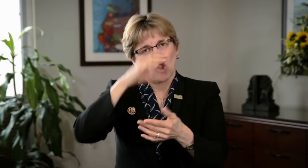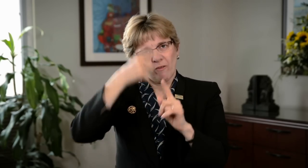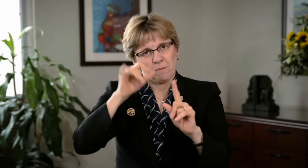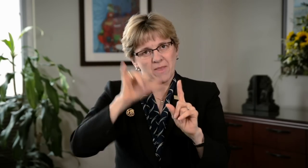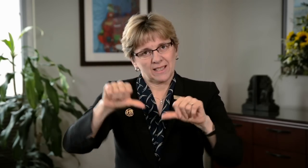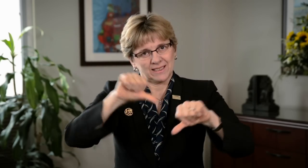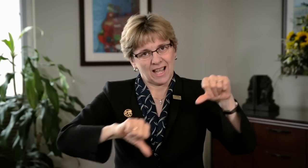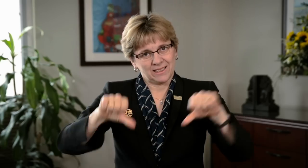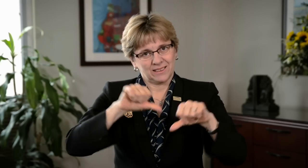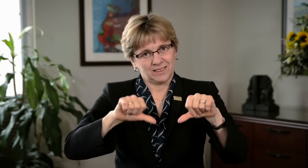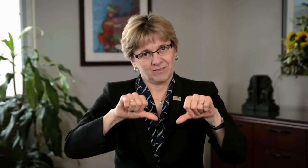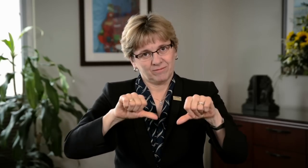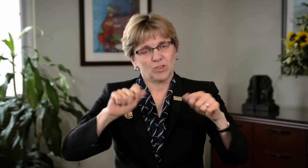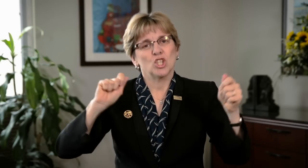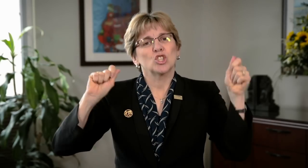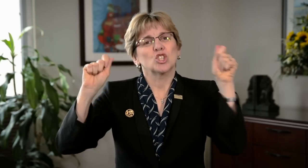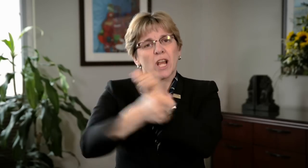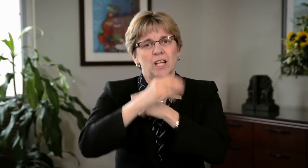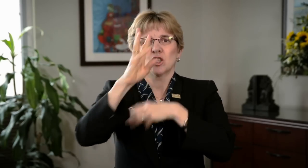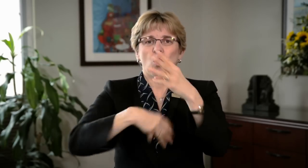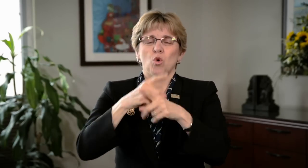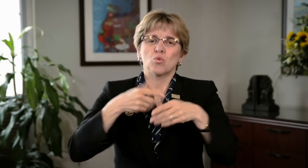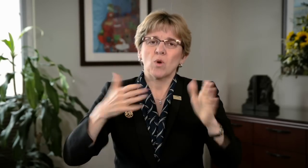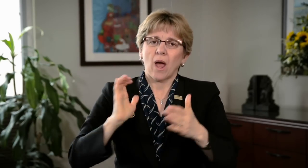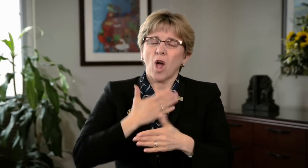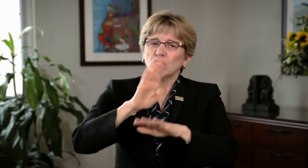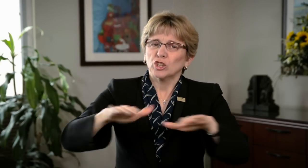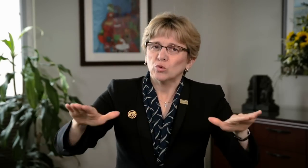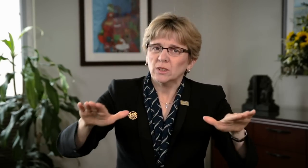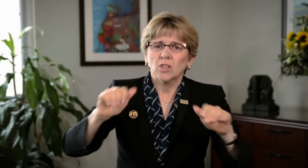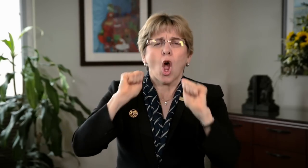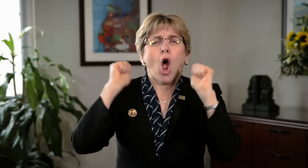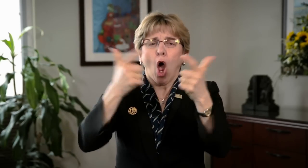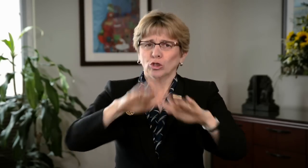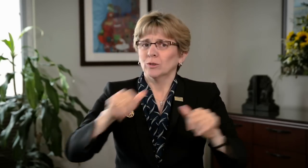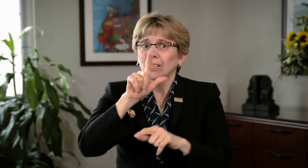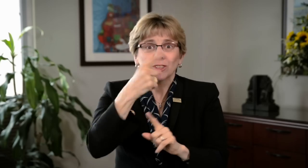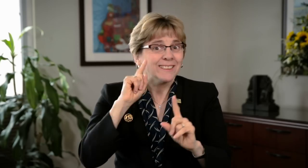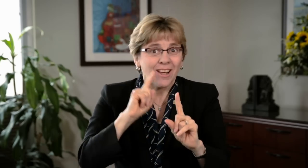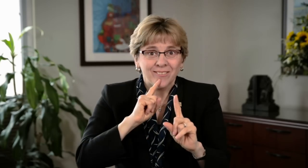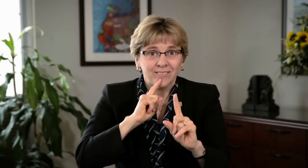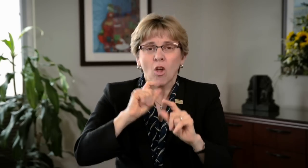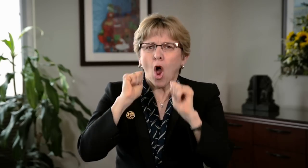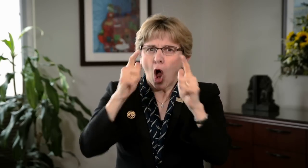we must learn from that, that science changes the world. So that our children, all children (just not deaf)